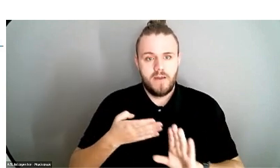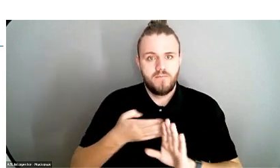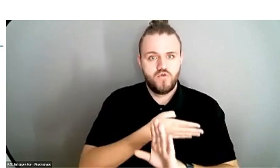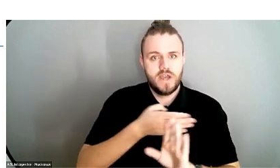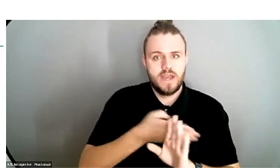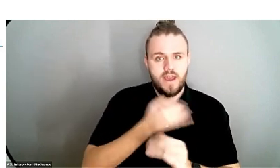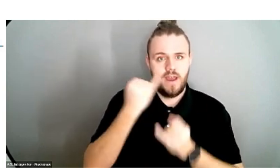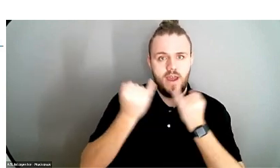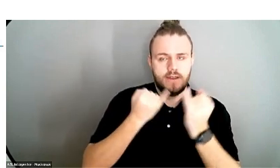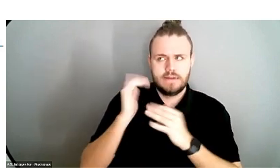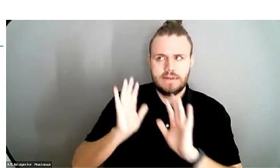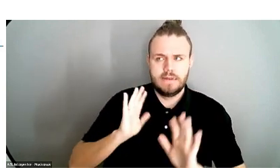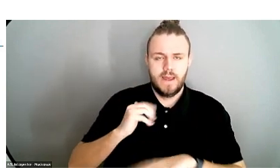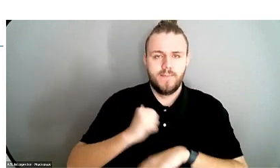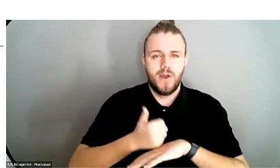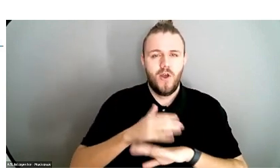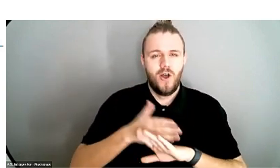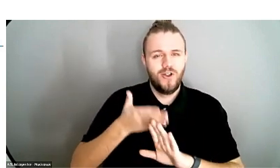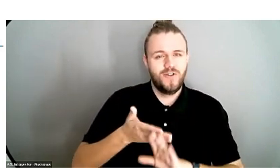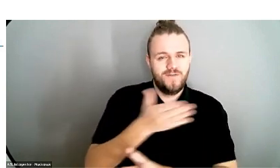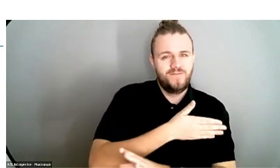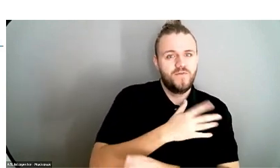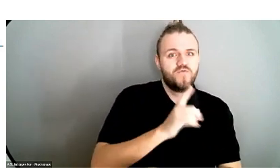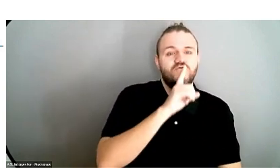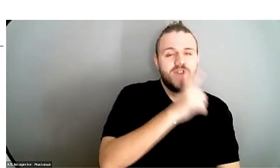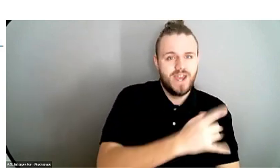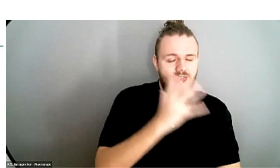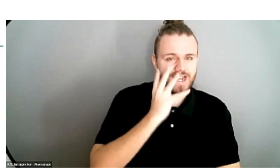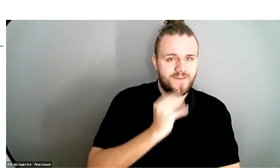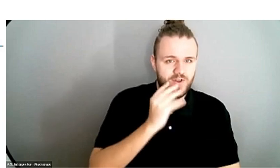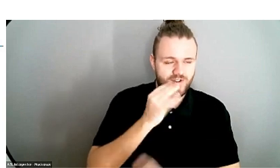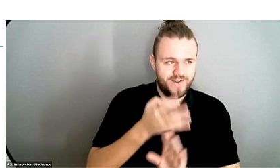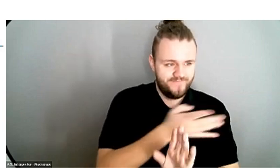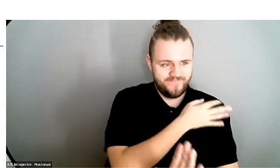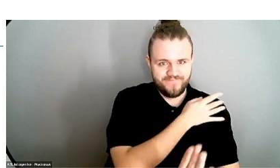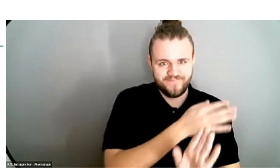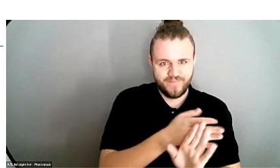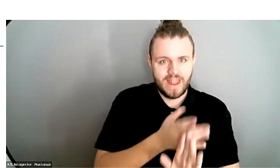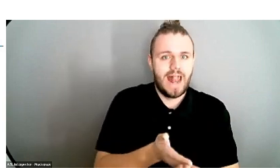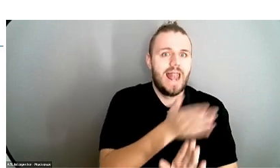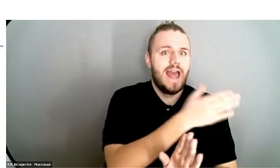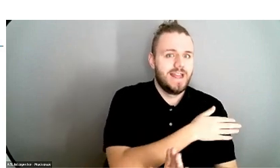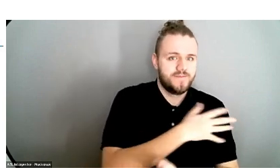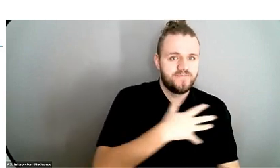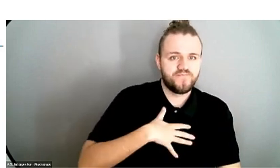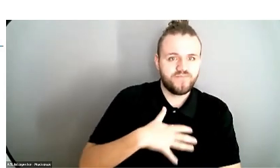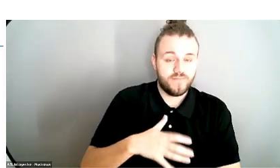based on her very real experiences of her last pregnancy. And this is despite the fact that she,